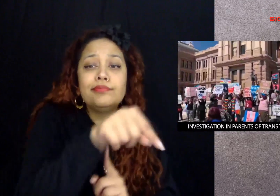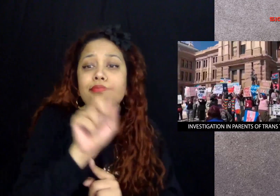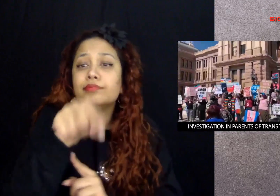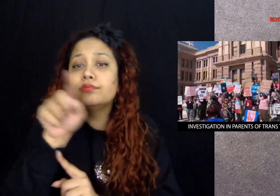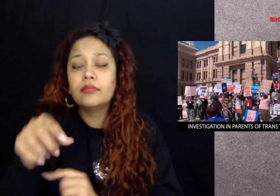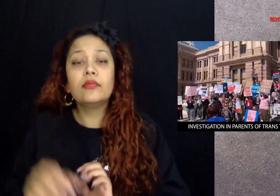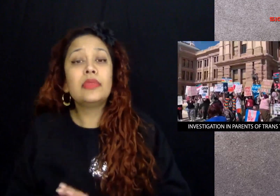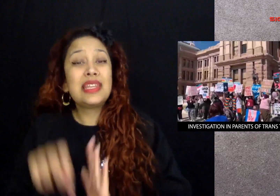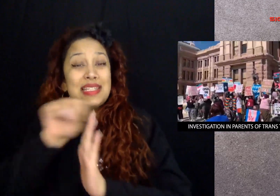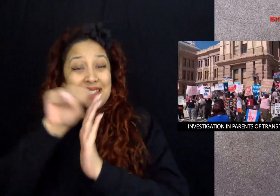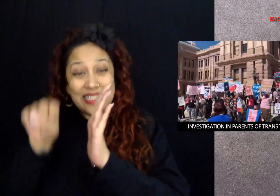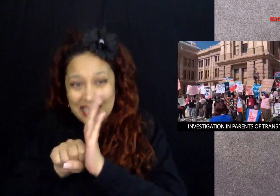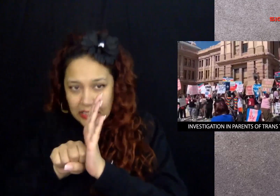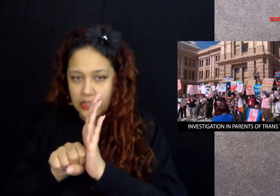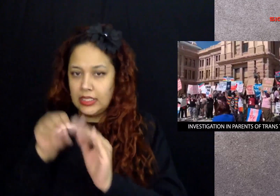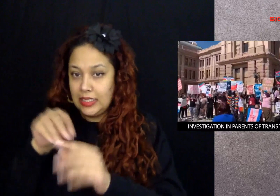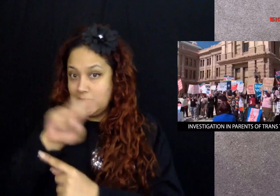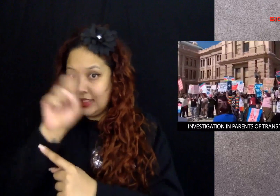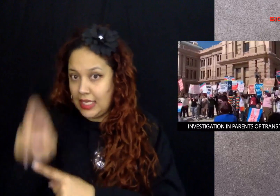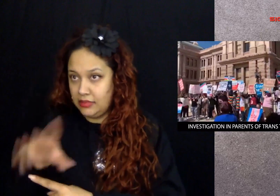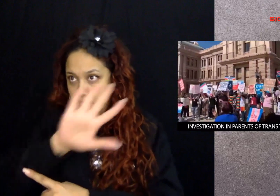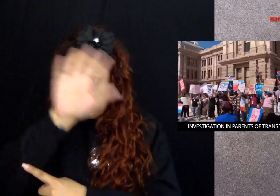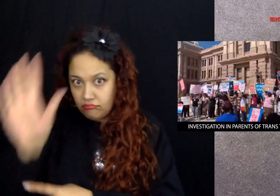according to a lawsuit filed by several organizations